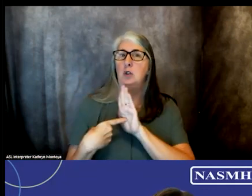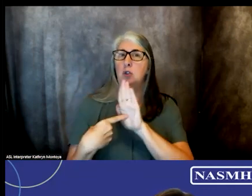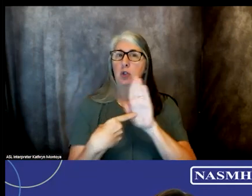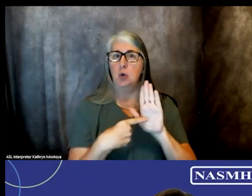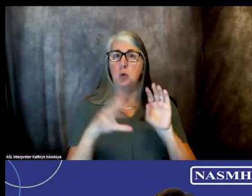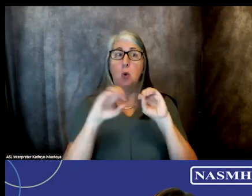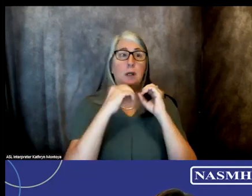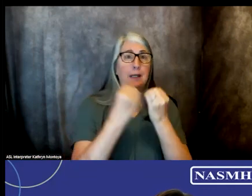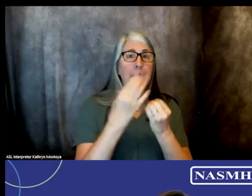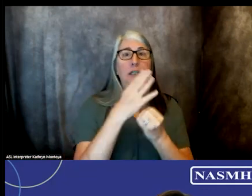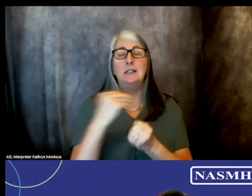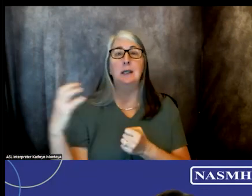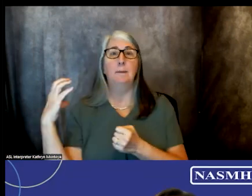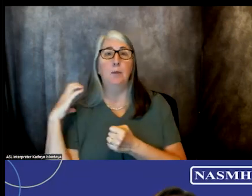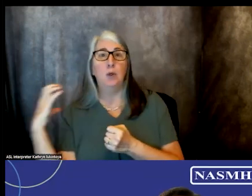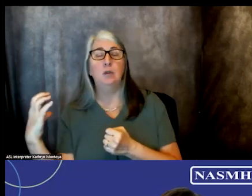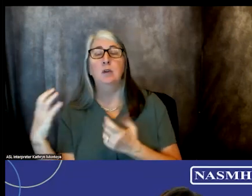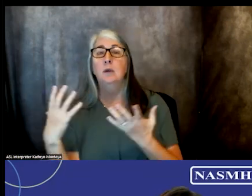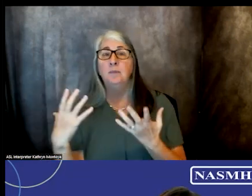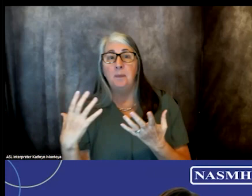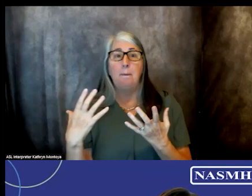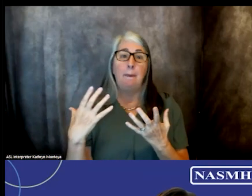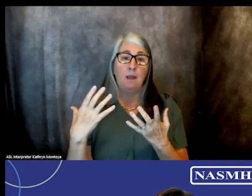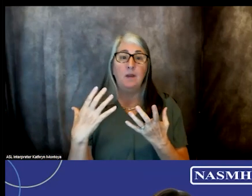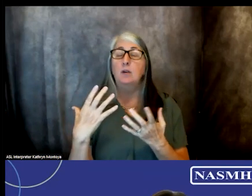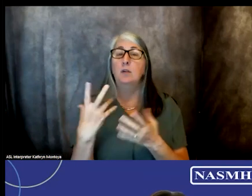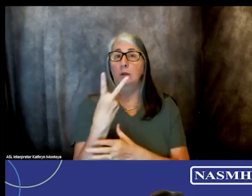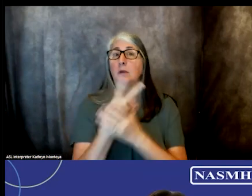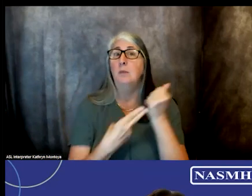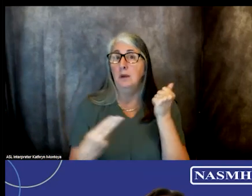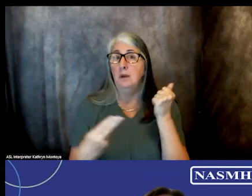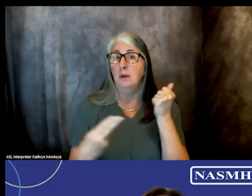EMPLOYERS THAT THERE IS A BENEFIT OF HIRING PEERS WITH BOTH